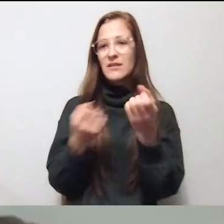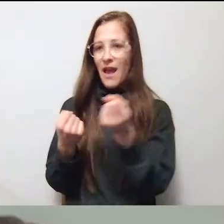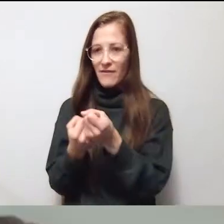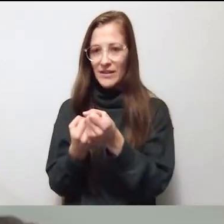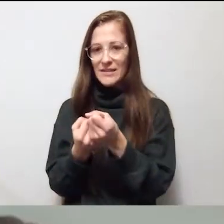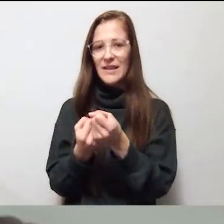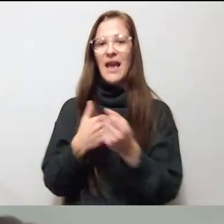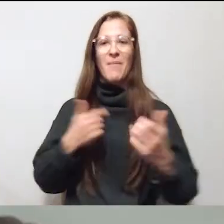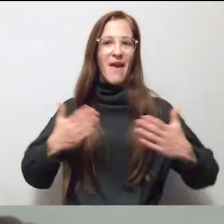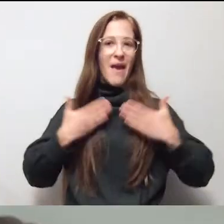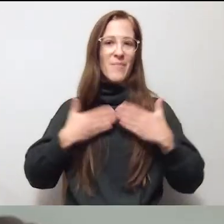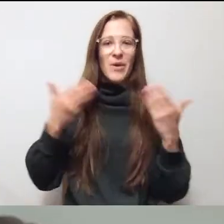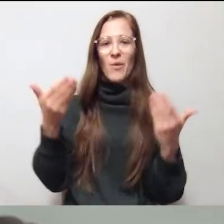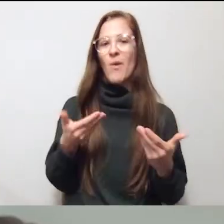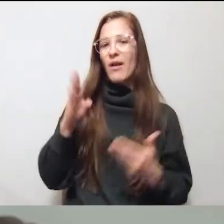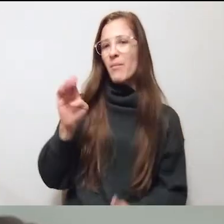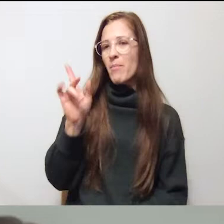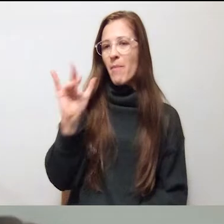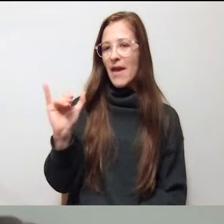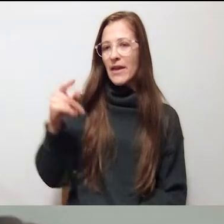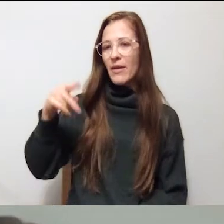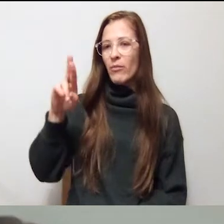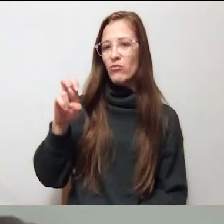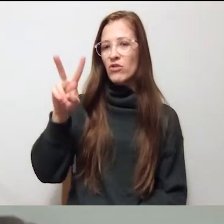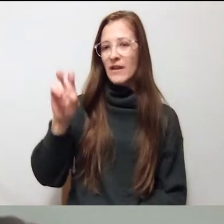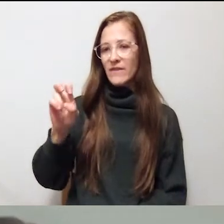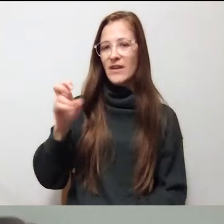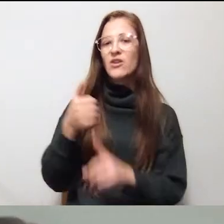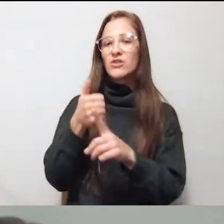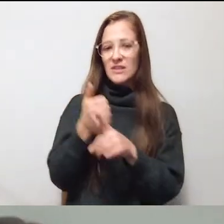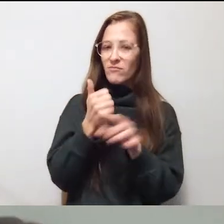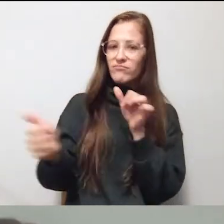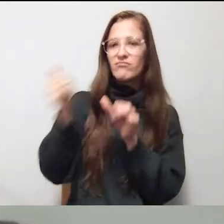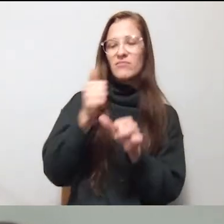I'm happy to welcome our guest, Becky Preve, the Executive Director of Aging New York,